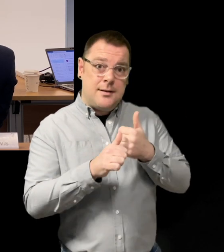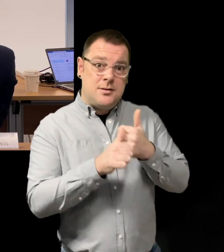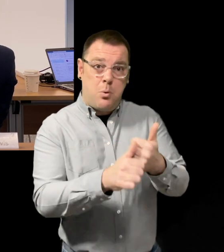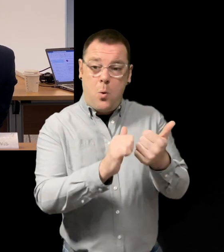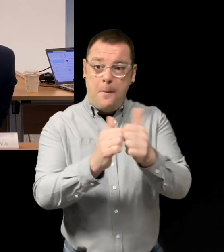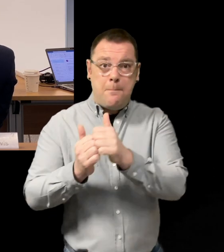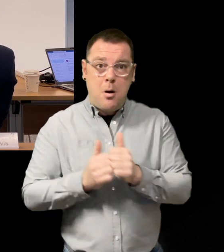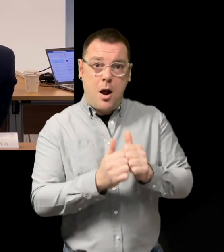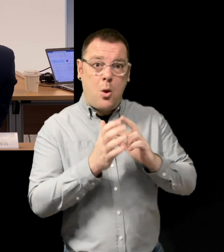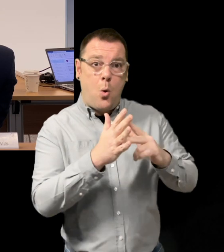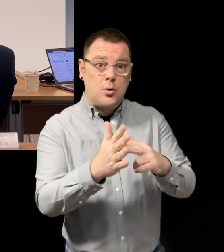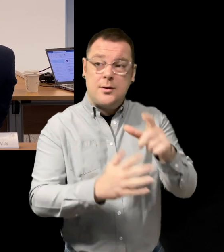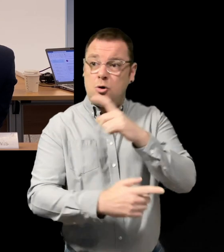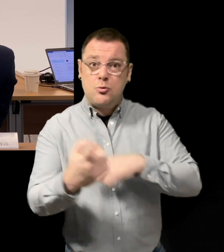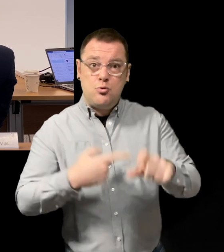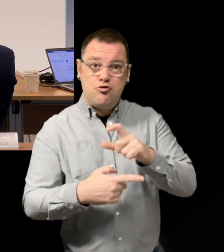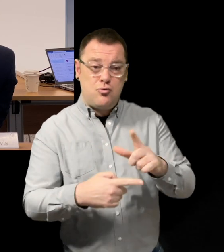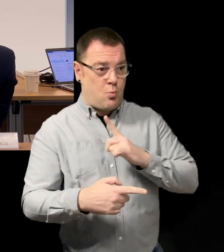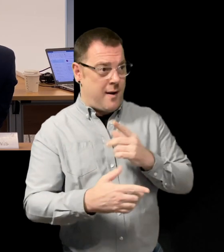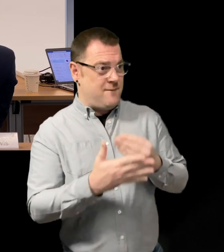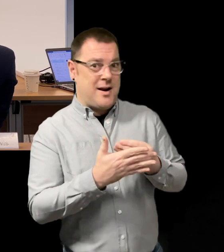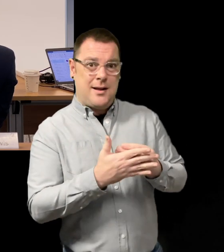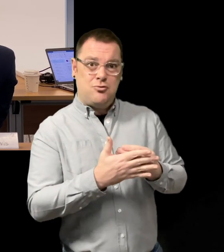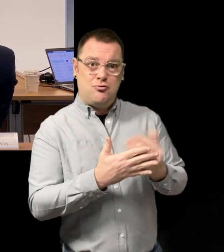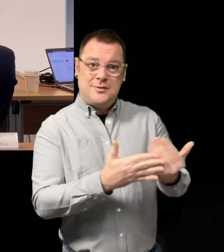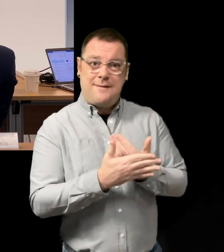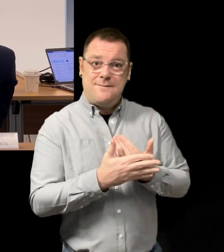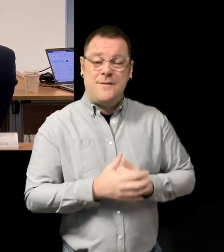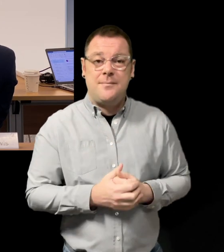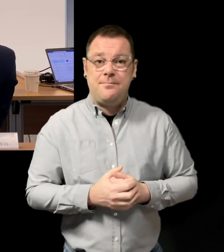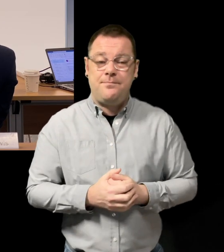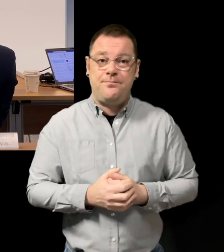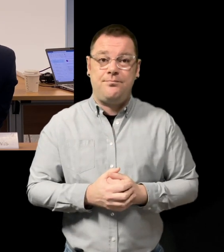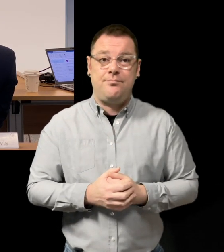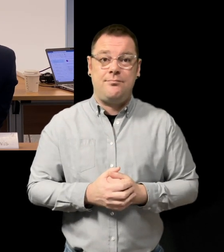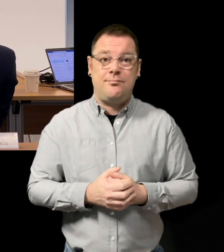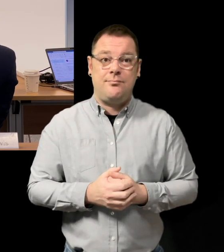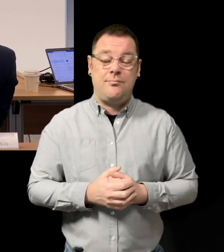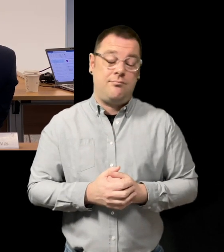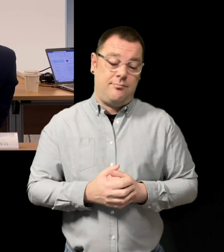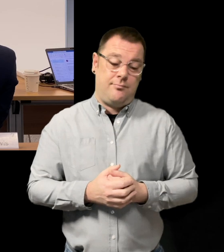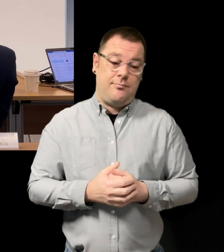to our partner organisations and communities. And now it has put us in the best possible shape